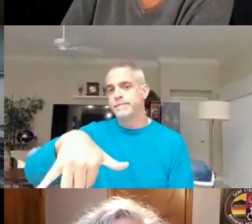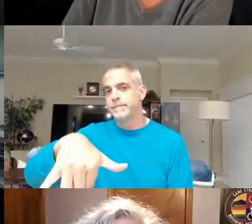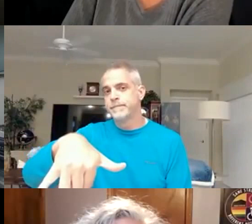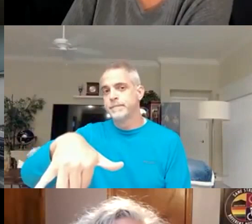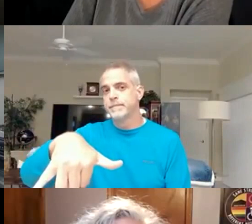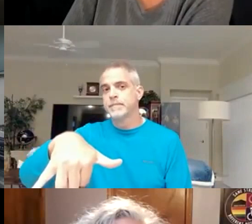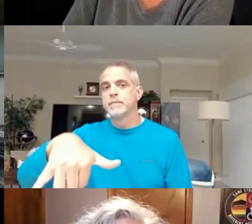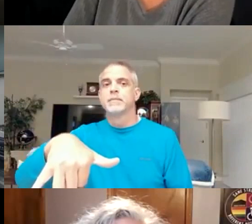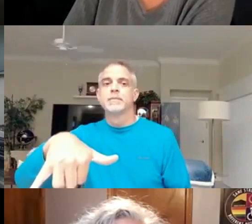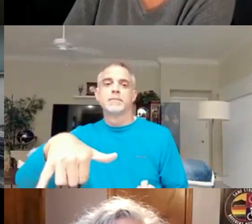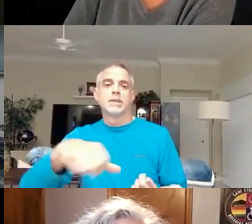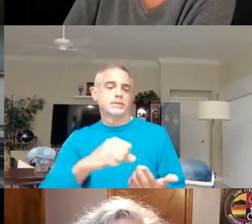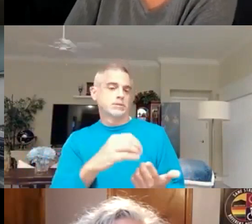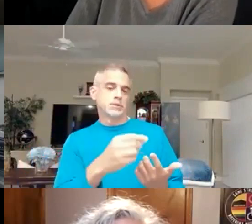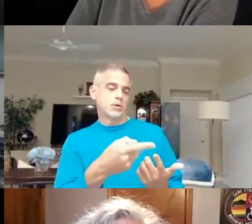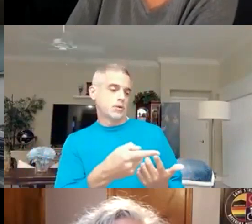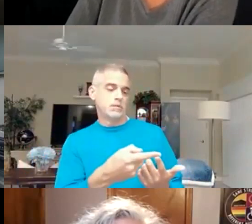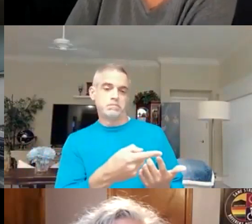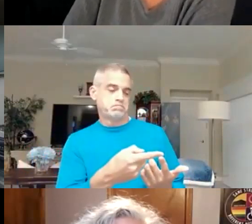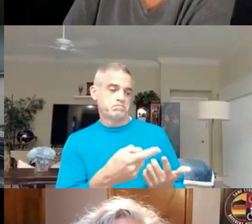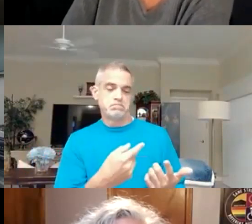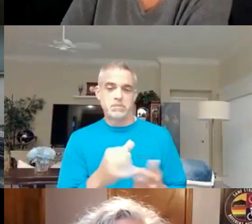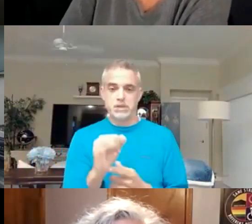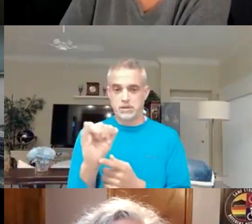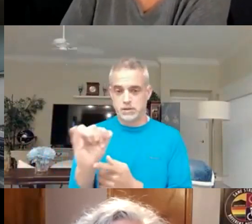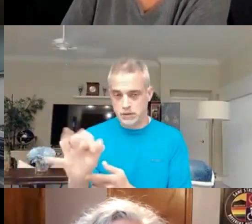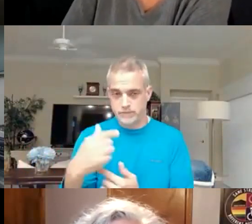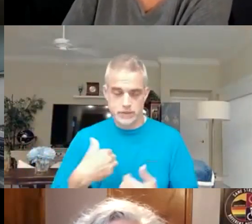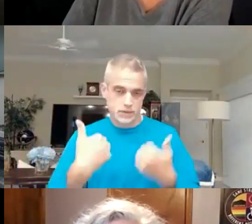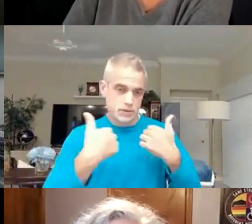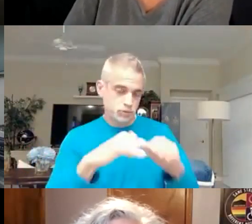Sometimes, they hang up. They think it's the wrong, you know, wrong person or wrong call.